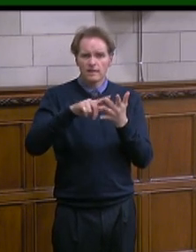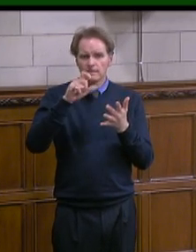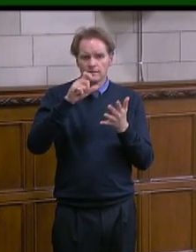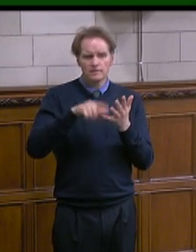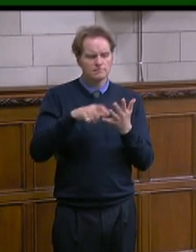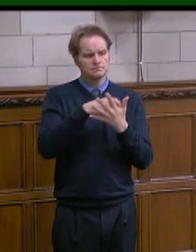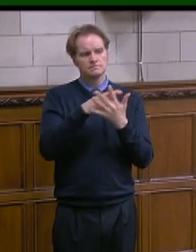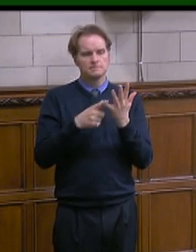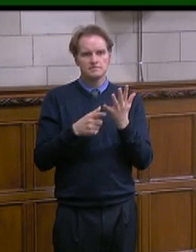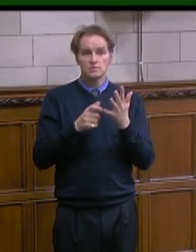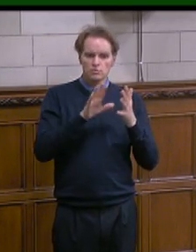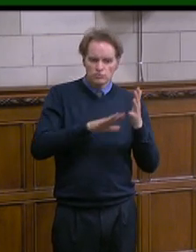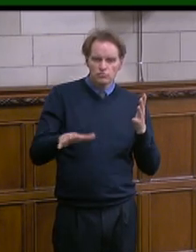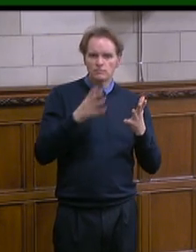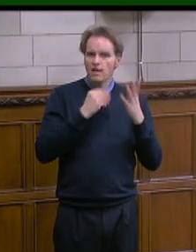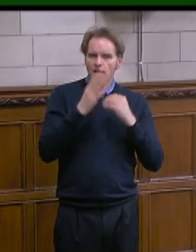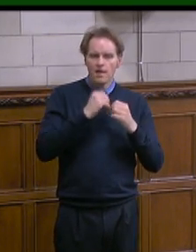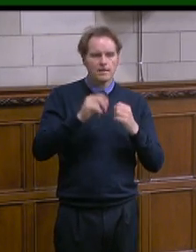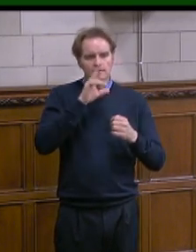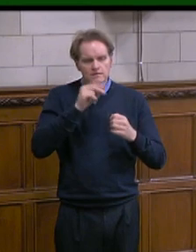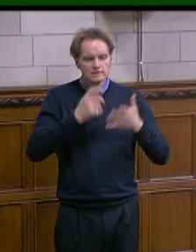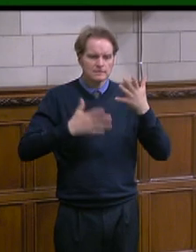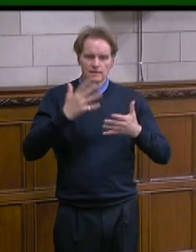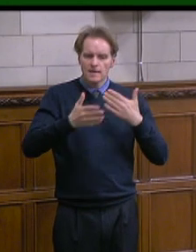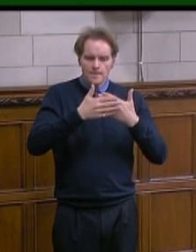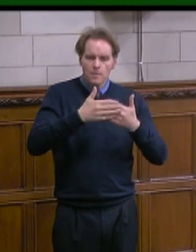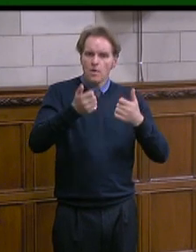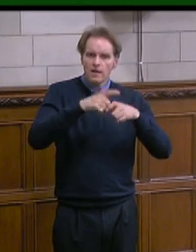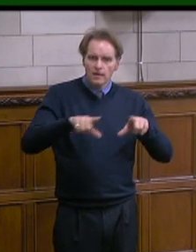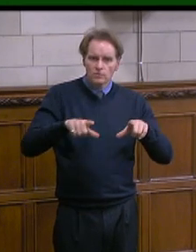That has had an interesting impact, particularly on some children with learning difficulties